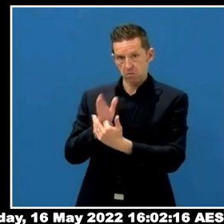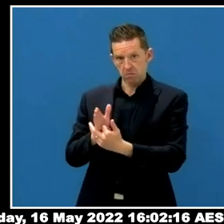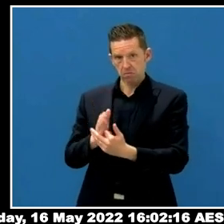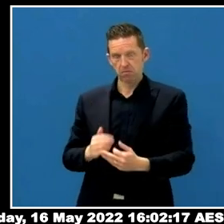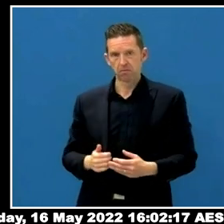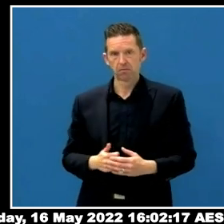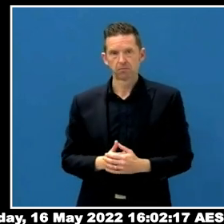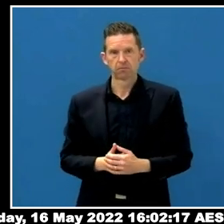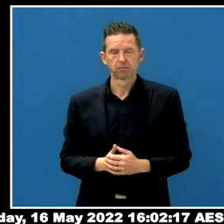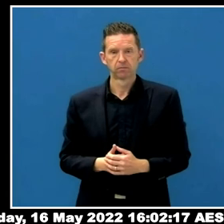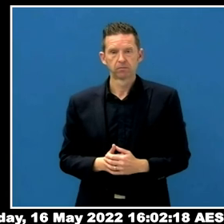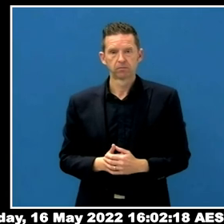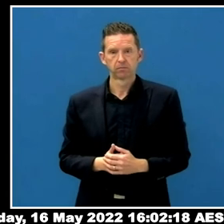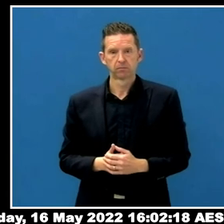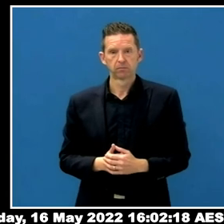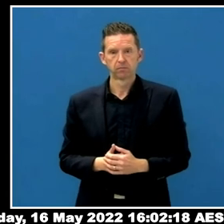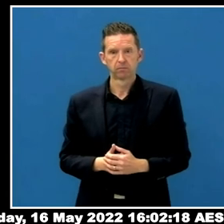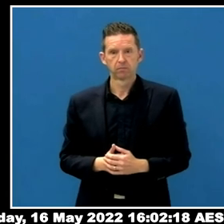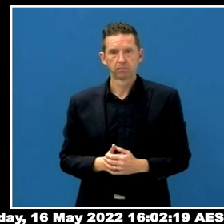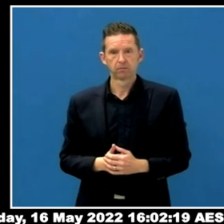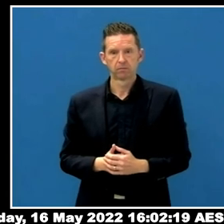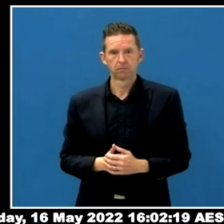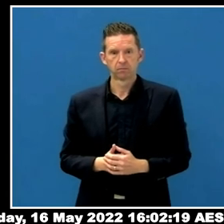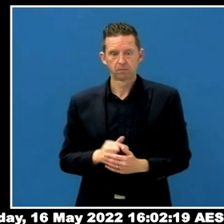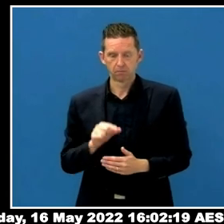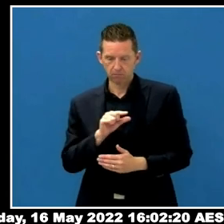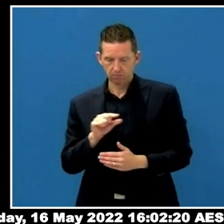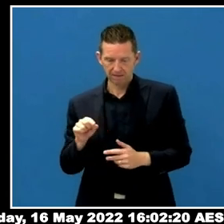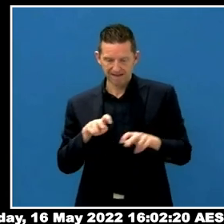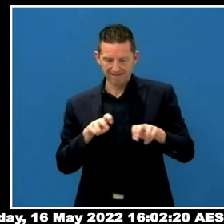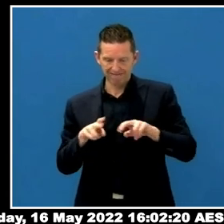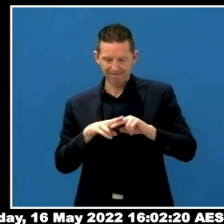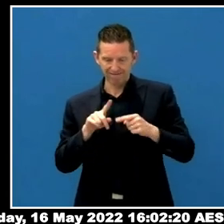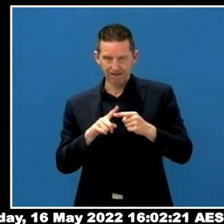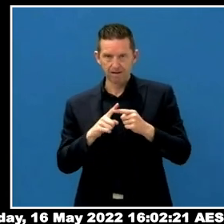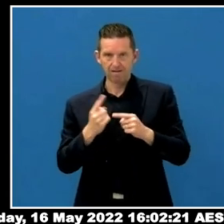see the Mount Druitt activities fees, 1 April 2021 to 30 April 2021.